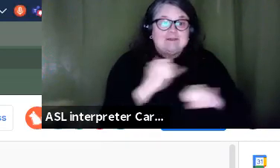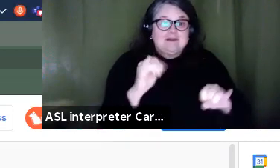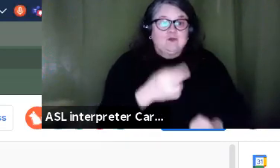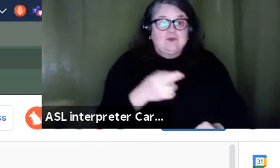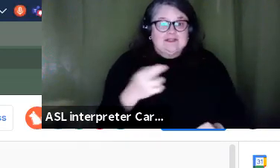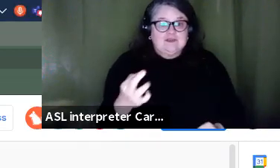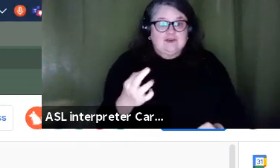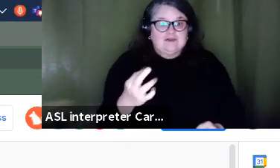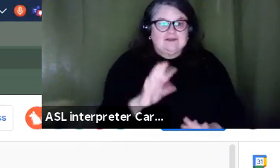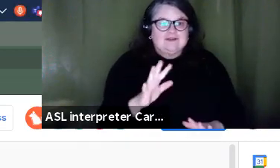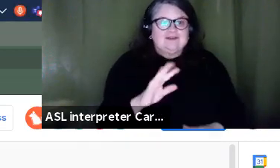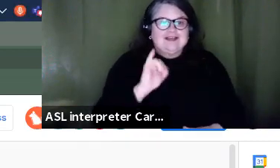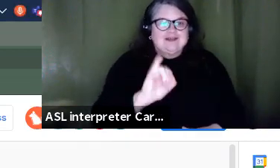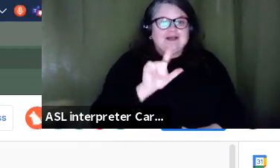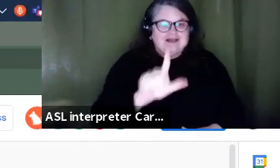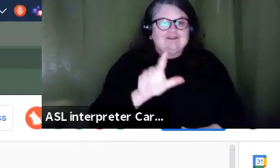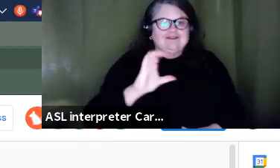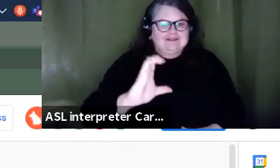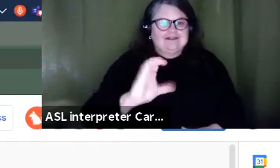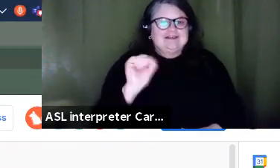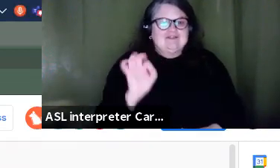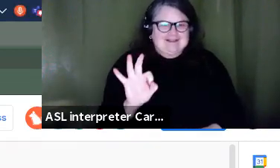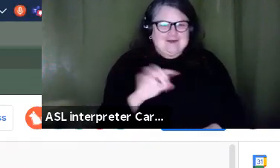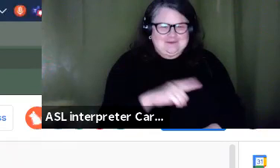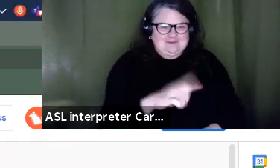immigration attorney. I'm supervised the legal program